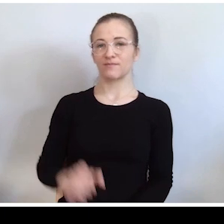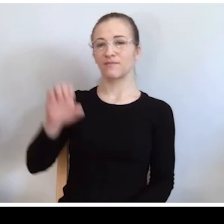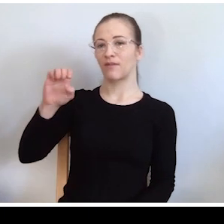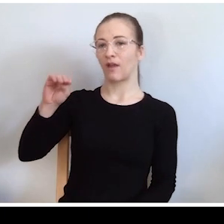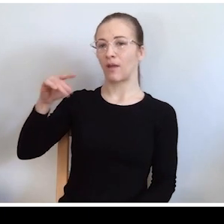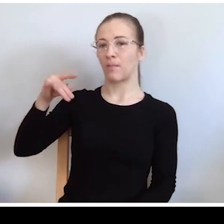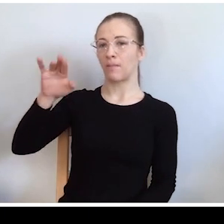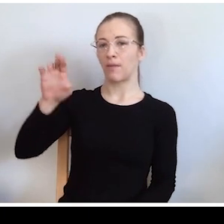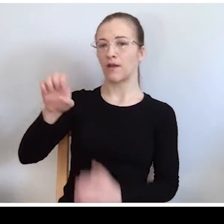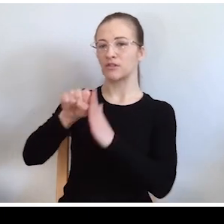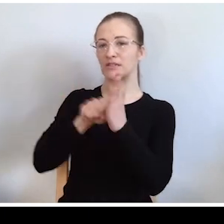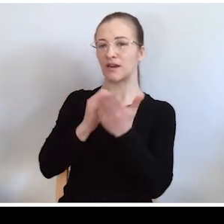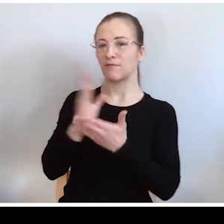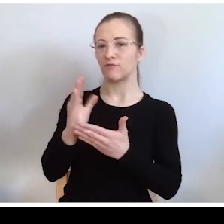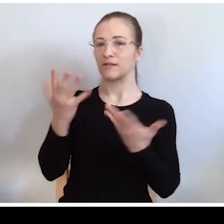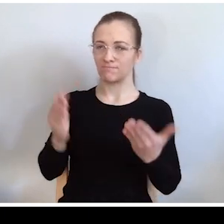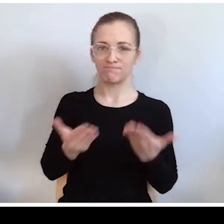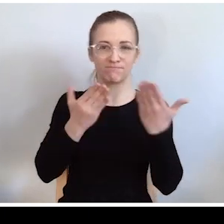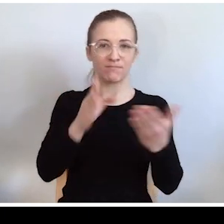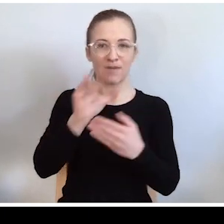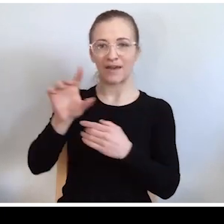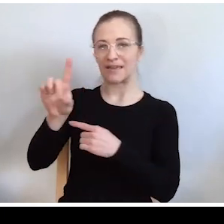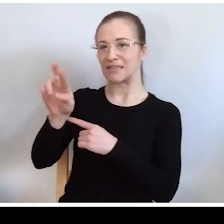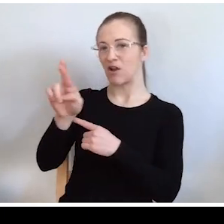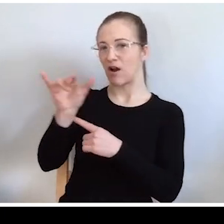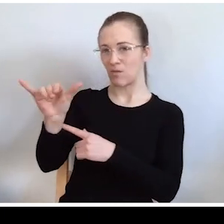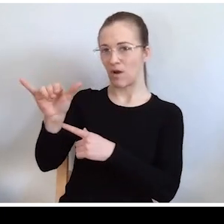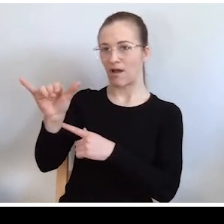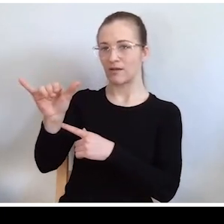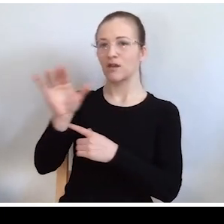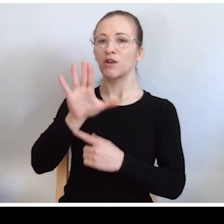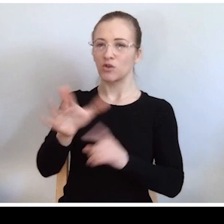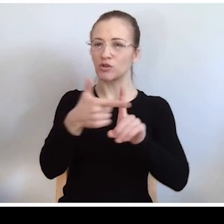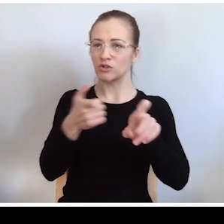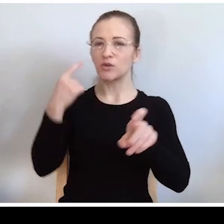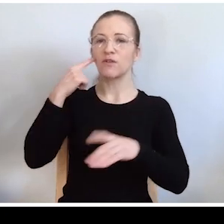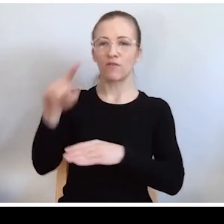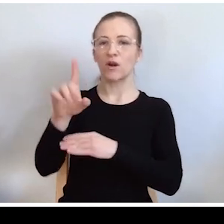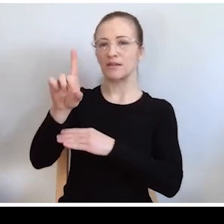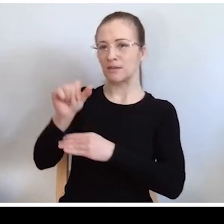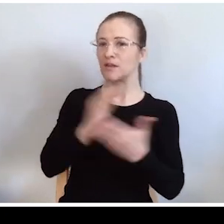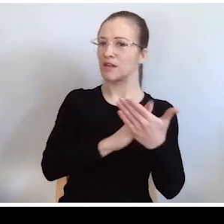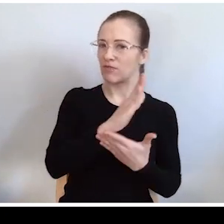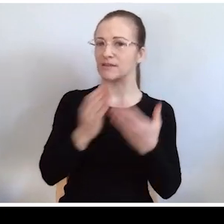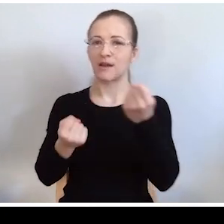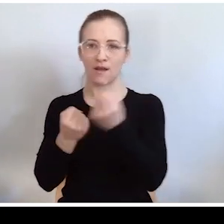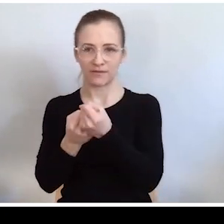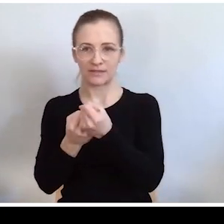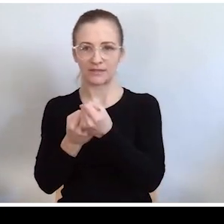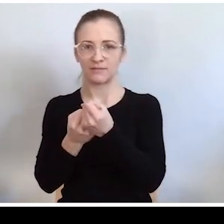[Announcer] "Empire State of Rights" has been brought to you by Disability Rights New York, your source for disability rights and advocacy.